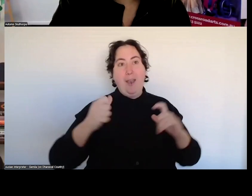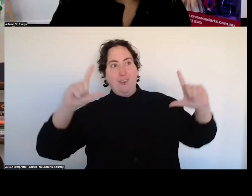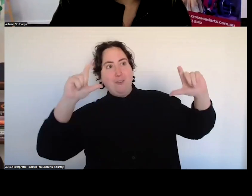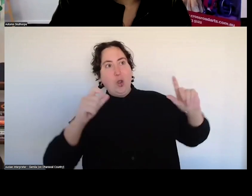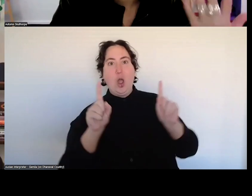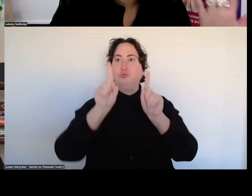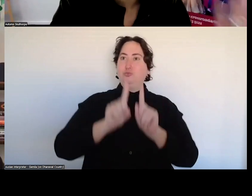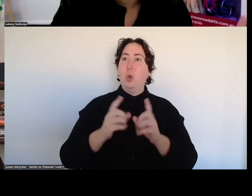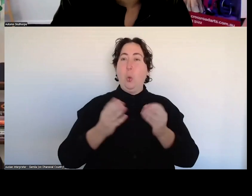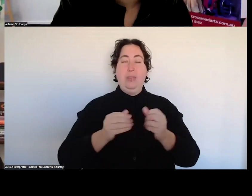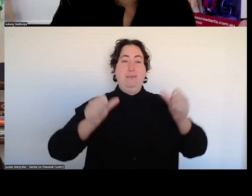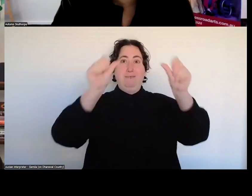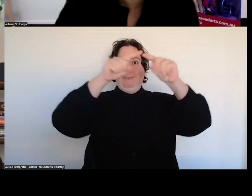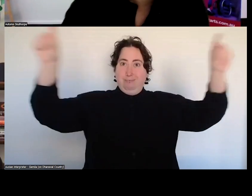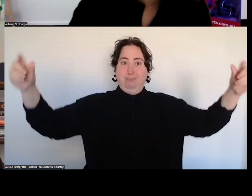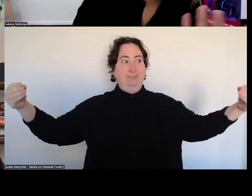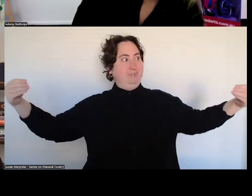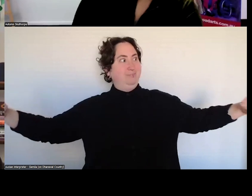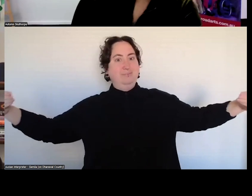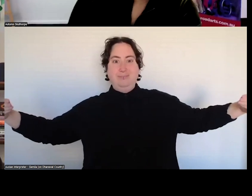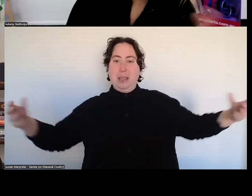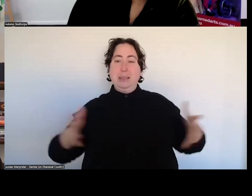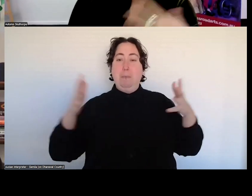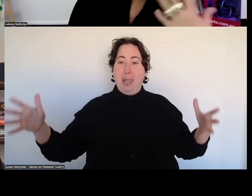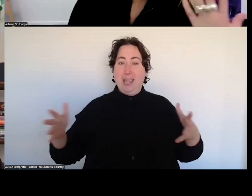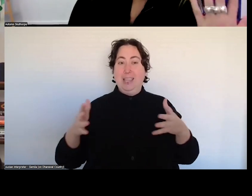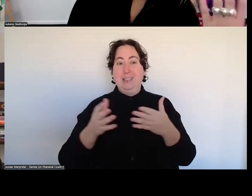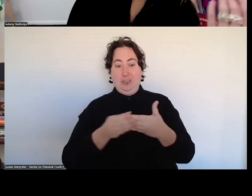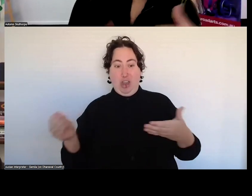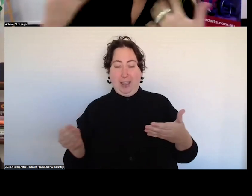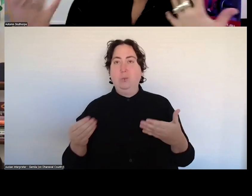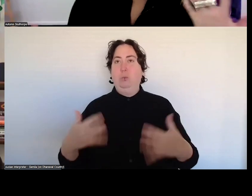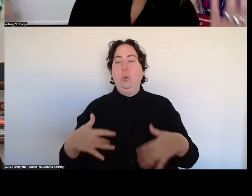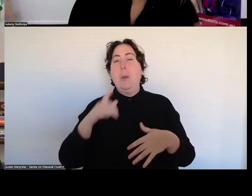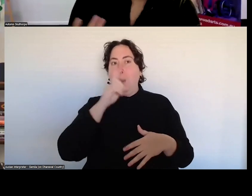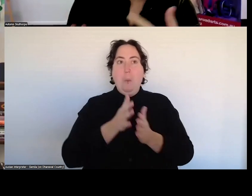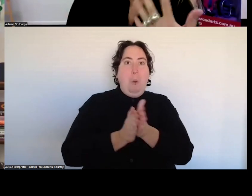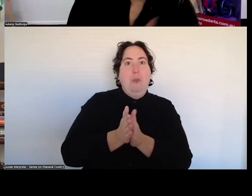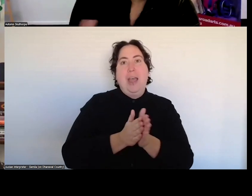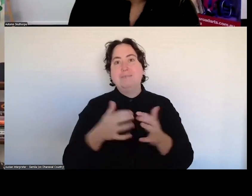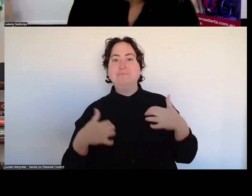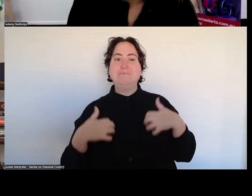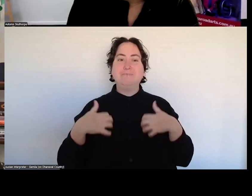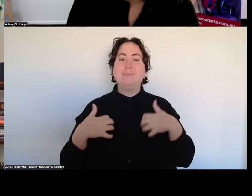the artists and the giant cheque it motivates people. People want to be seen to supporting,